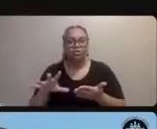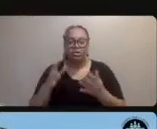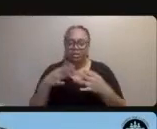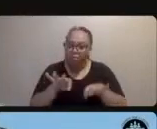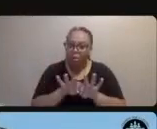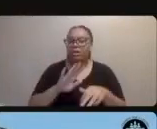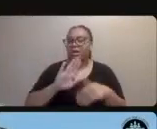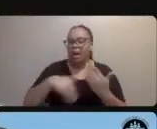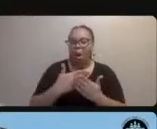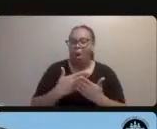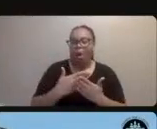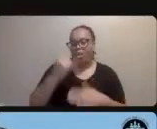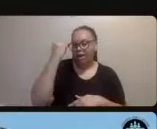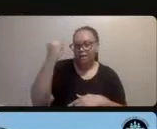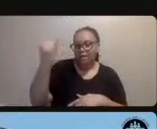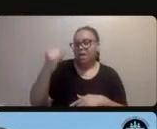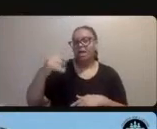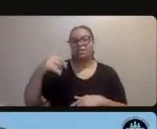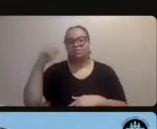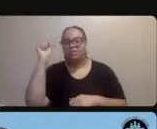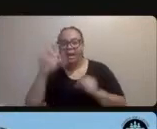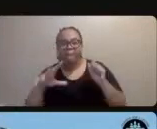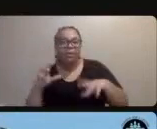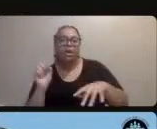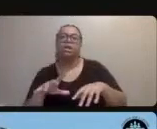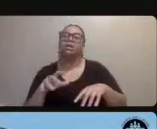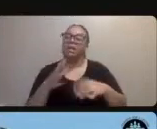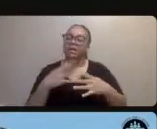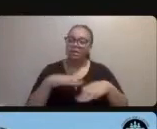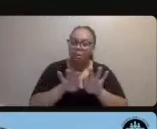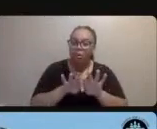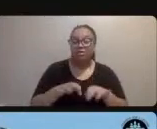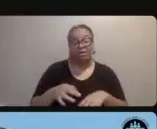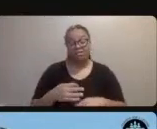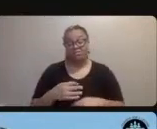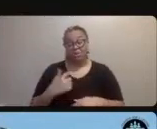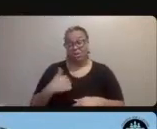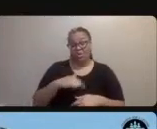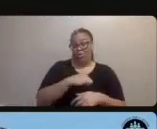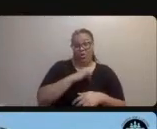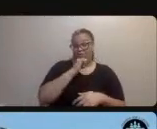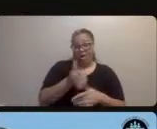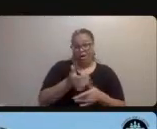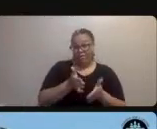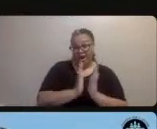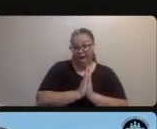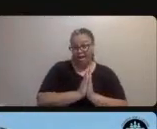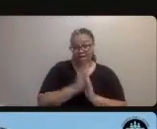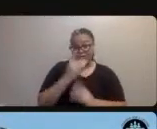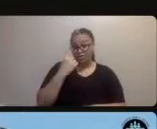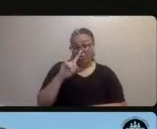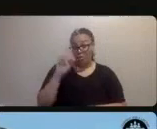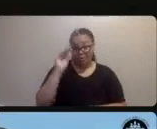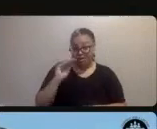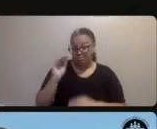SCHOOL CHARTER SCHOOL BUT I INK EVERY STUDENT MATTER AND